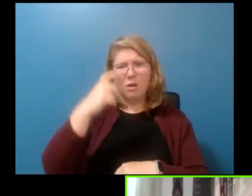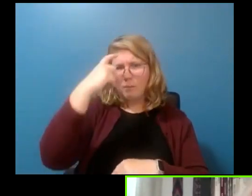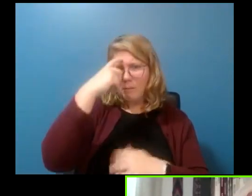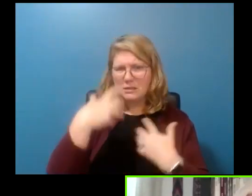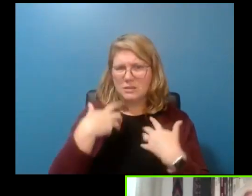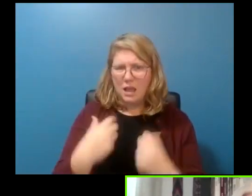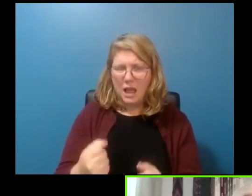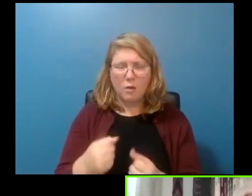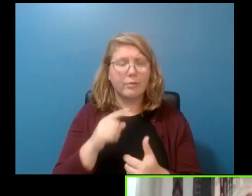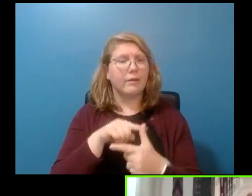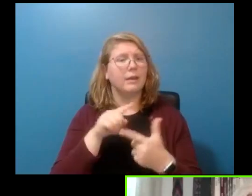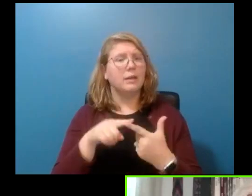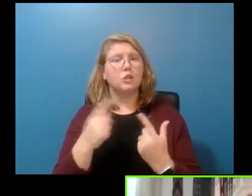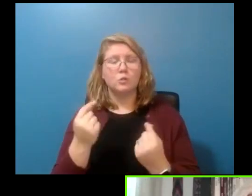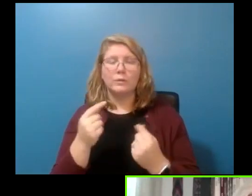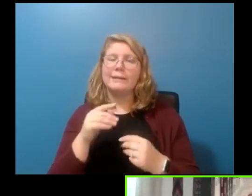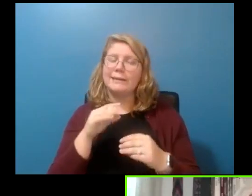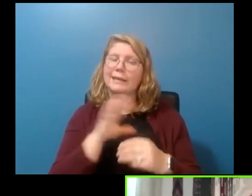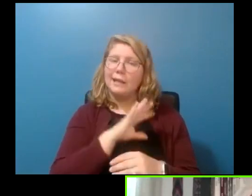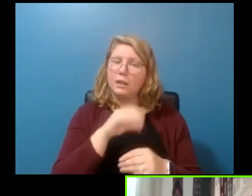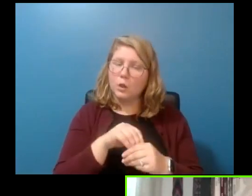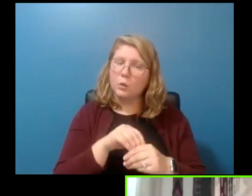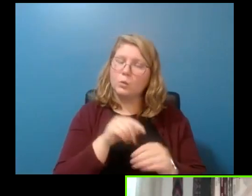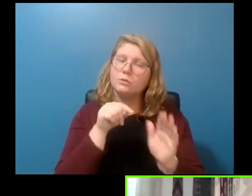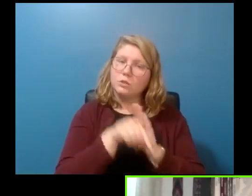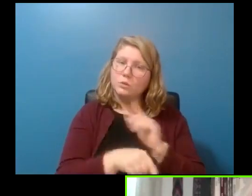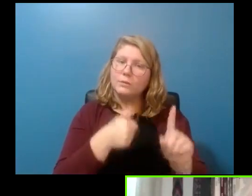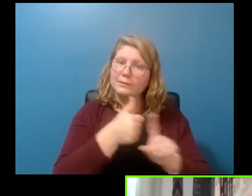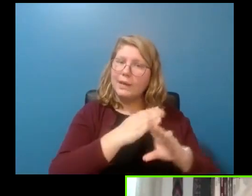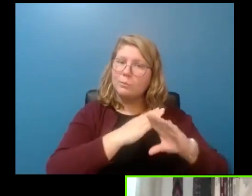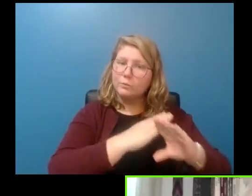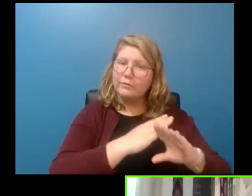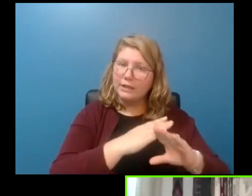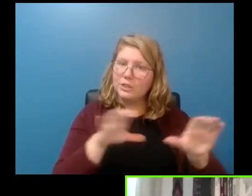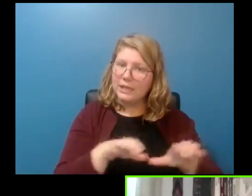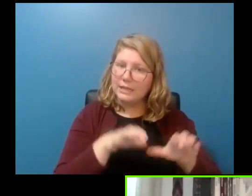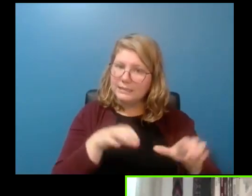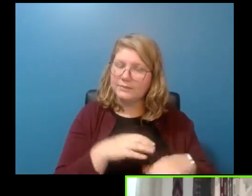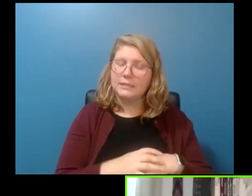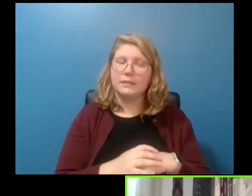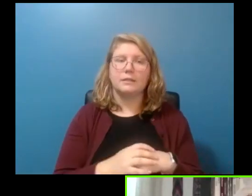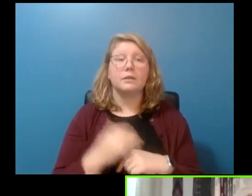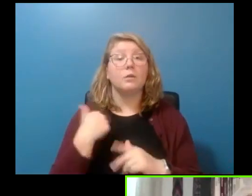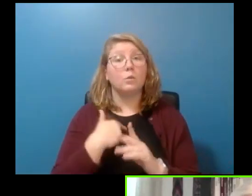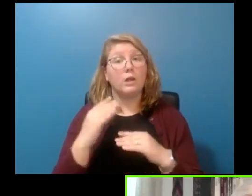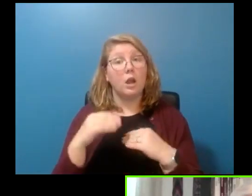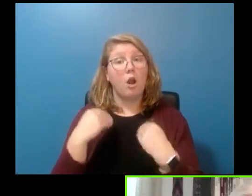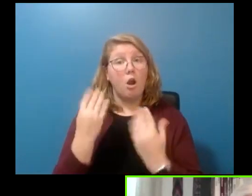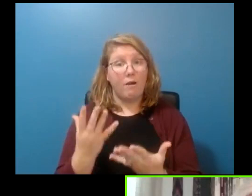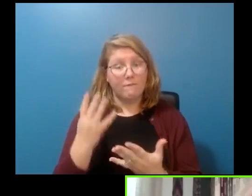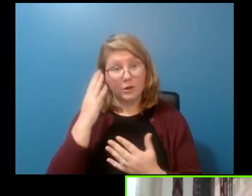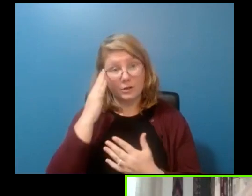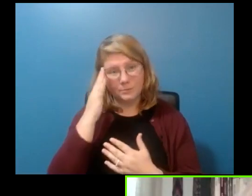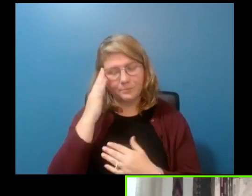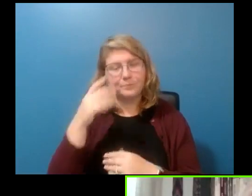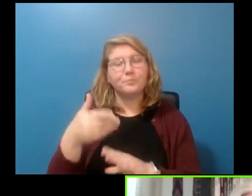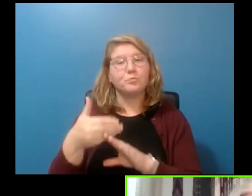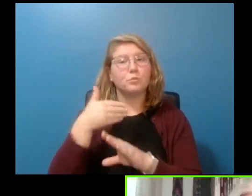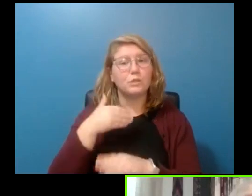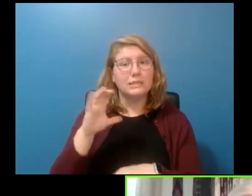the pandemic's coming, we hope, to an end, doesn't mean that instantly we're going to feel better. So, to think that